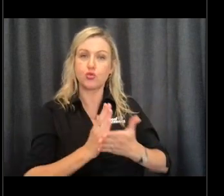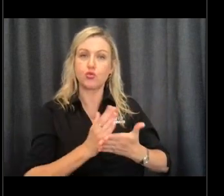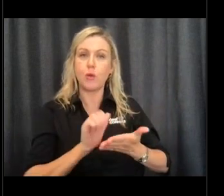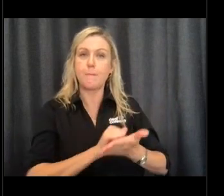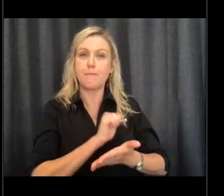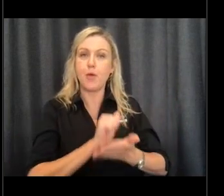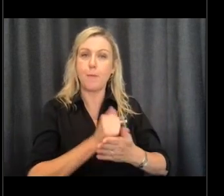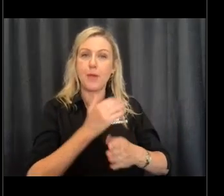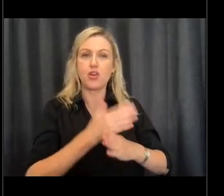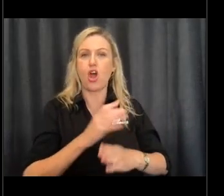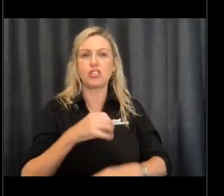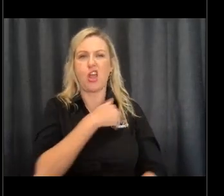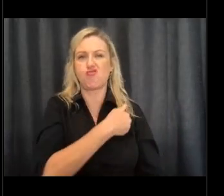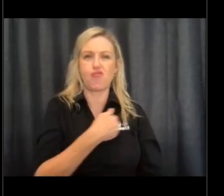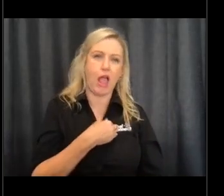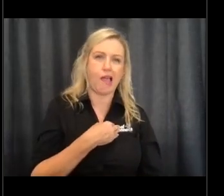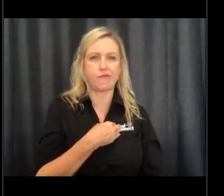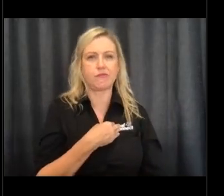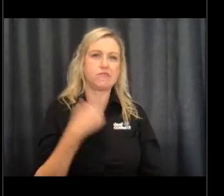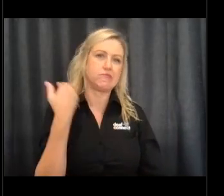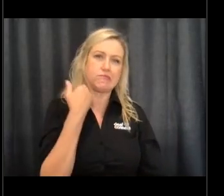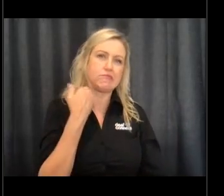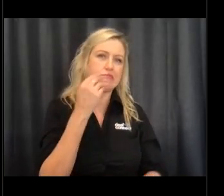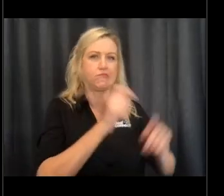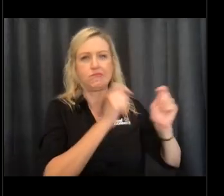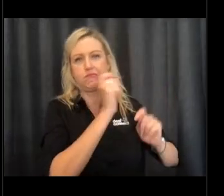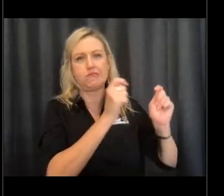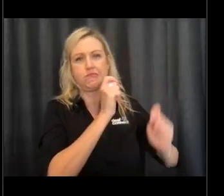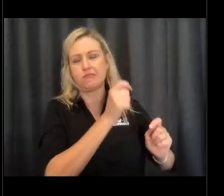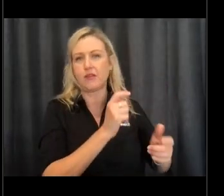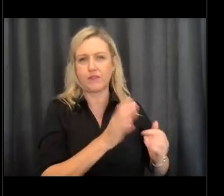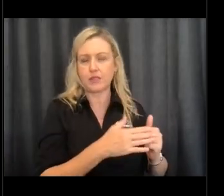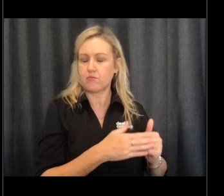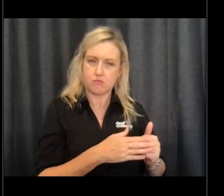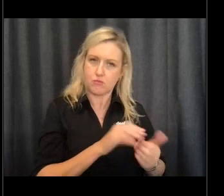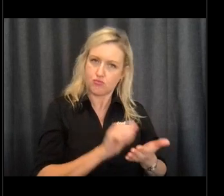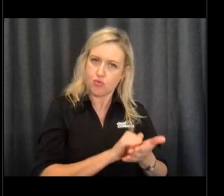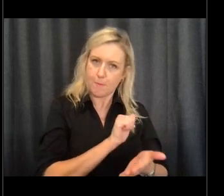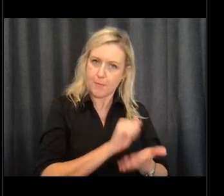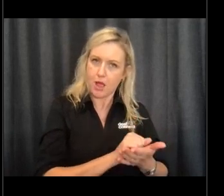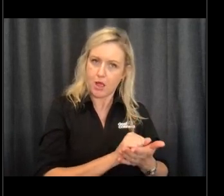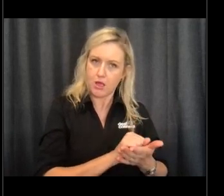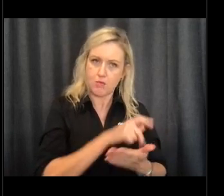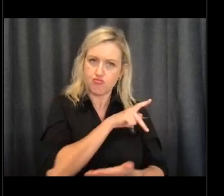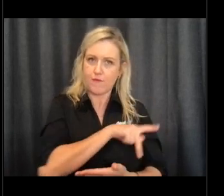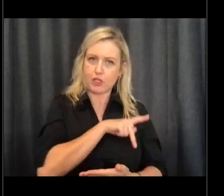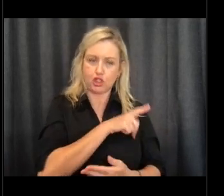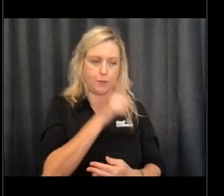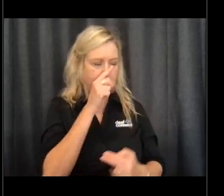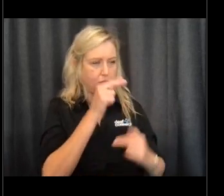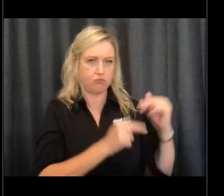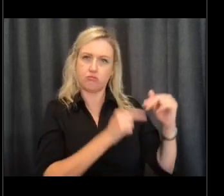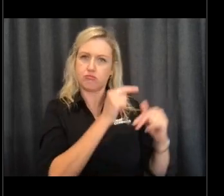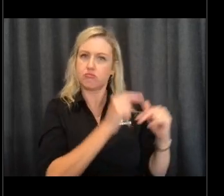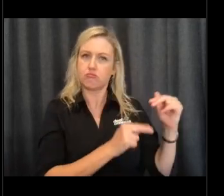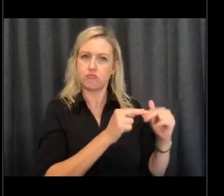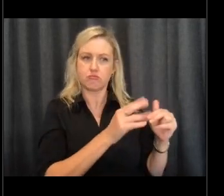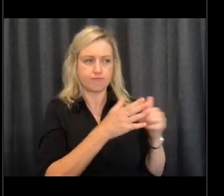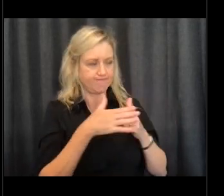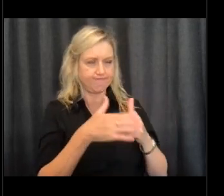That feeds in nicely to the question that's just come through around a claim being denied